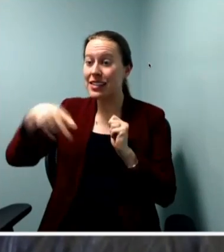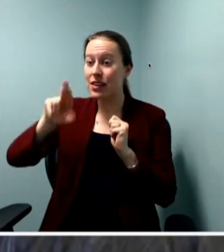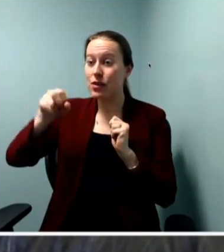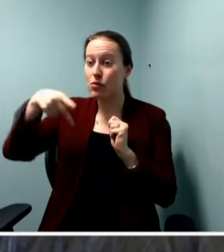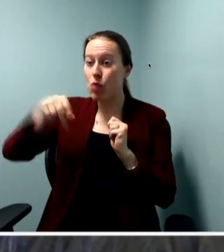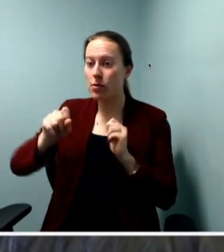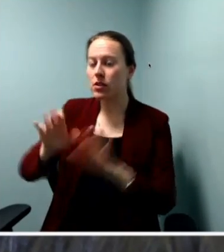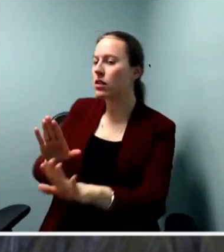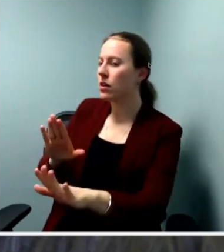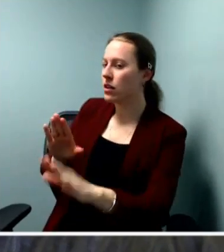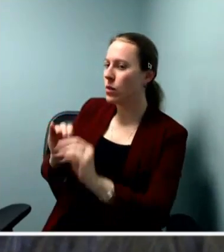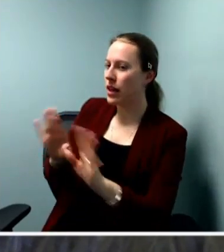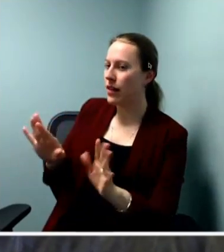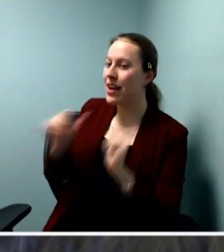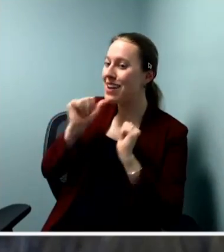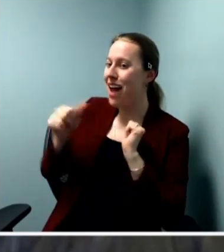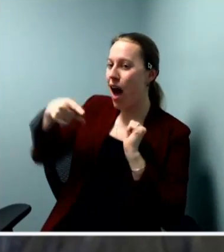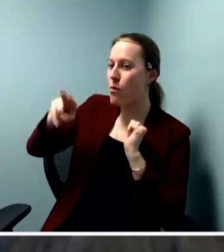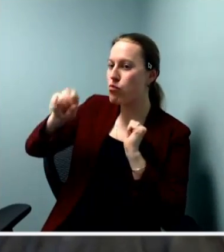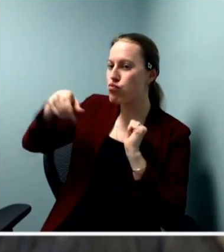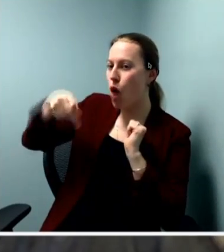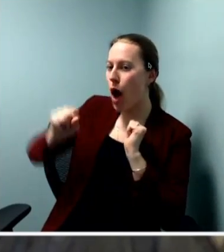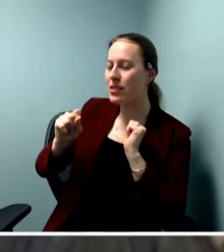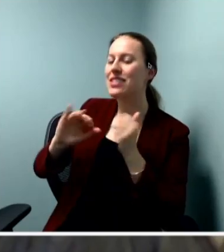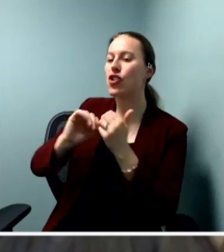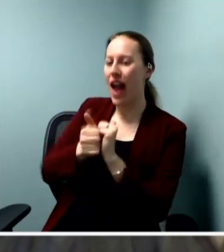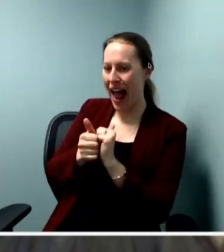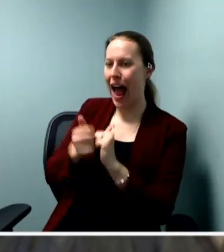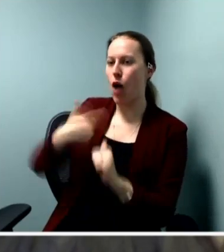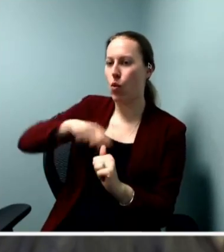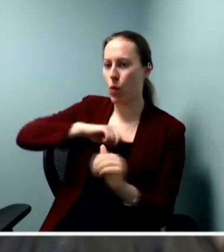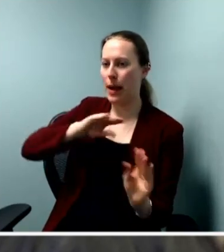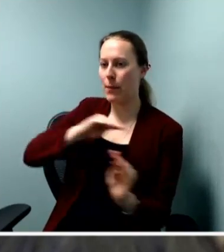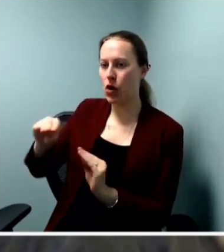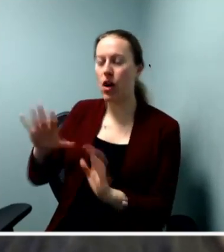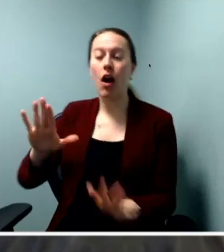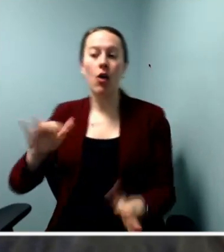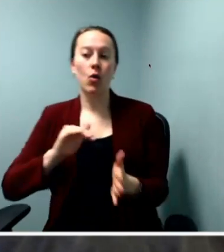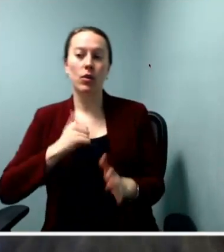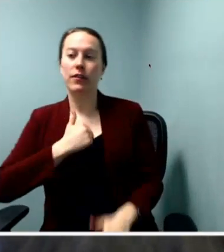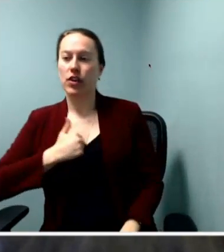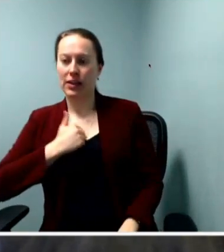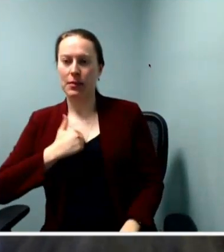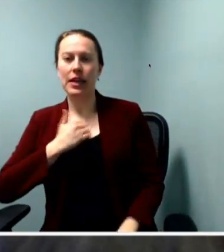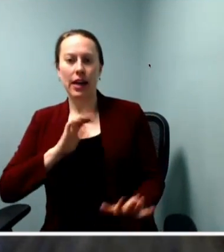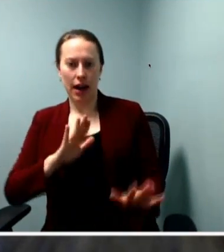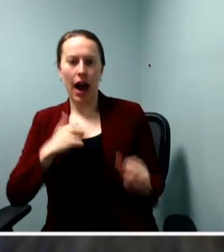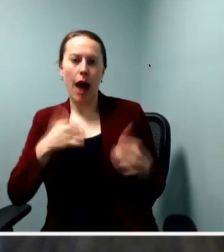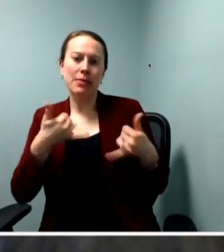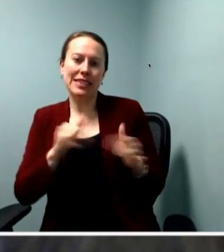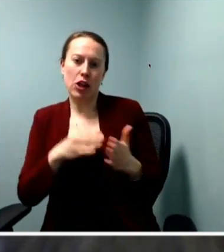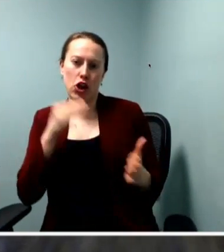(Ruth) They're how you move. (Judith) They're an extension of our body. They're not a prop. (Ruth) Oh, forgive me. (chuckles) I'm still learning.